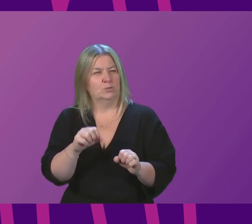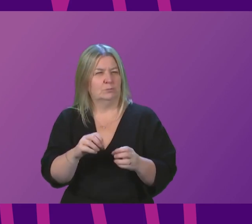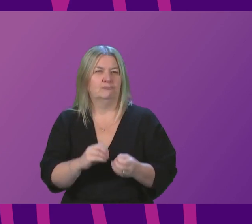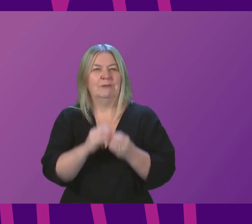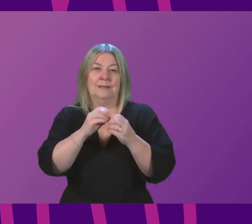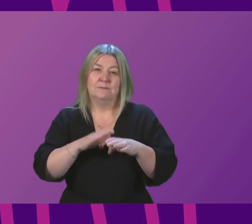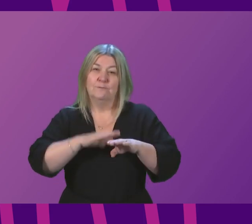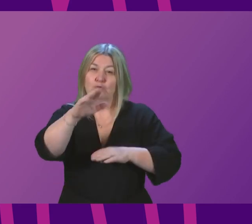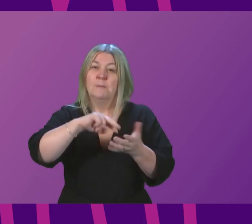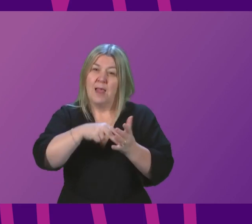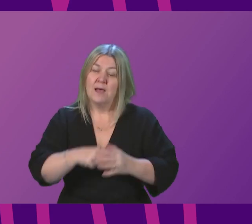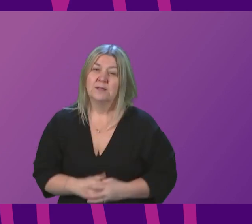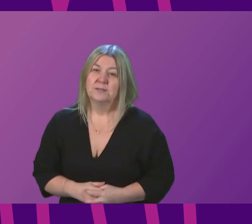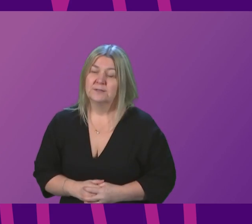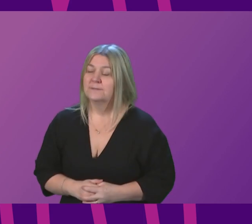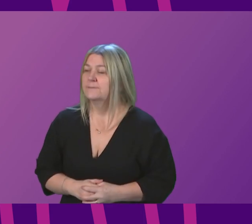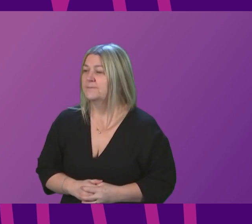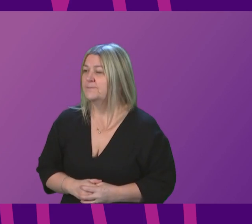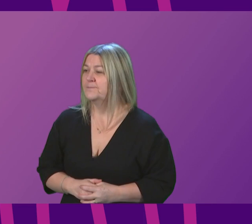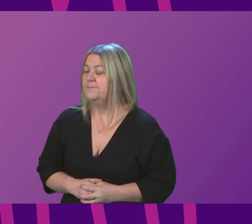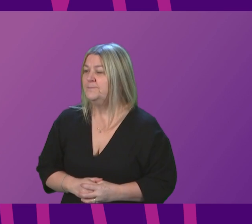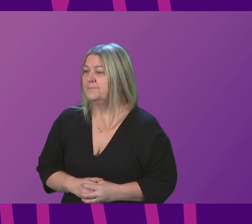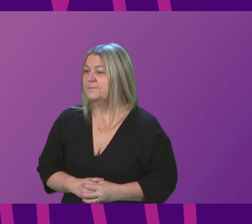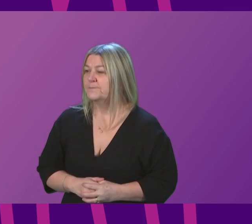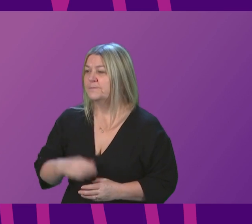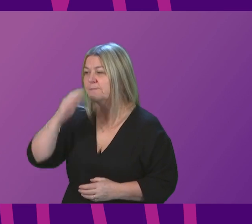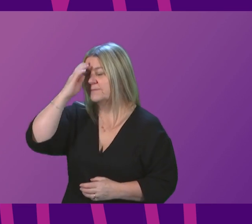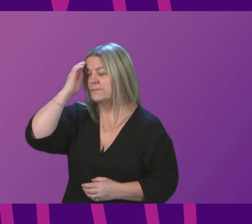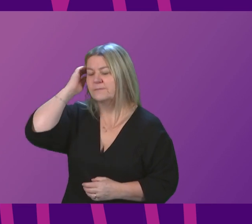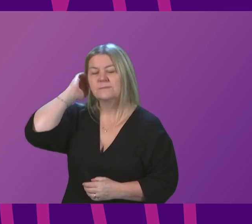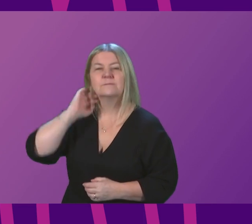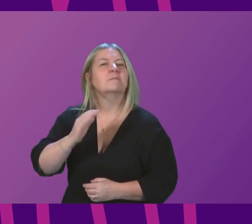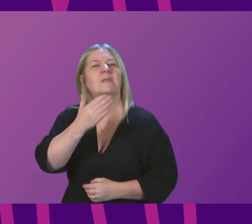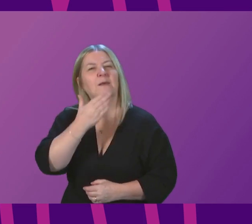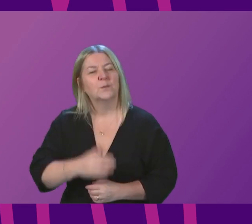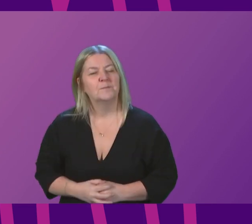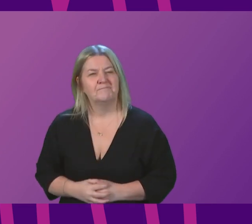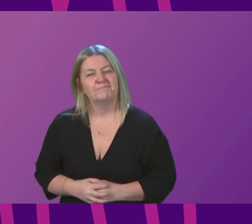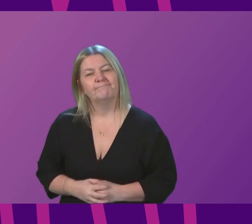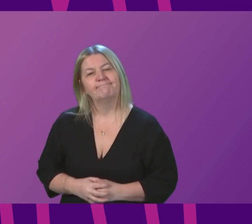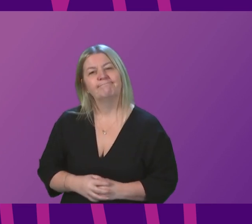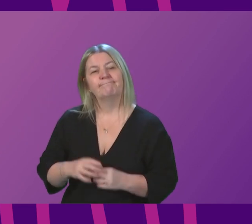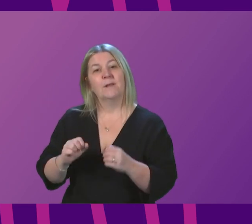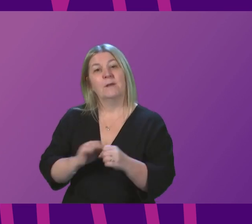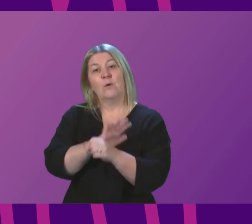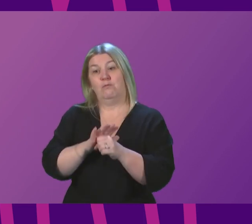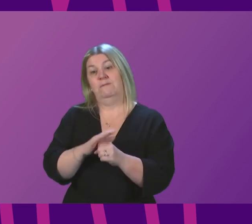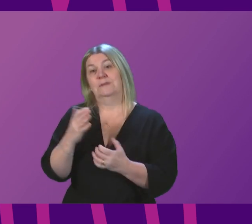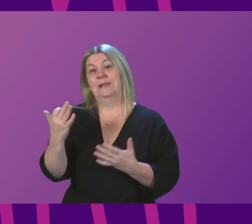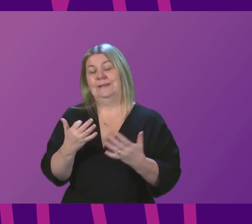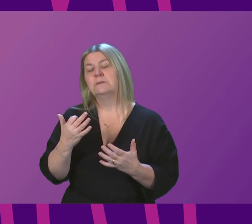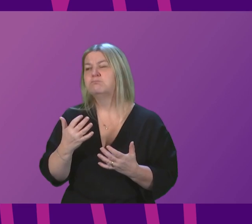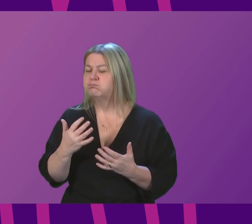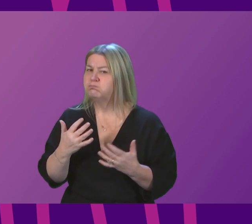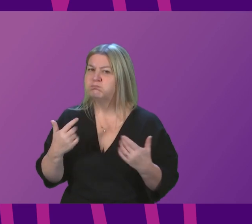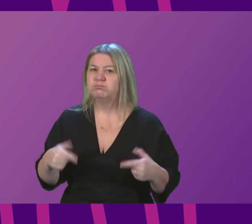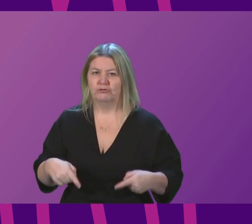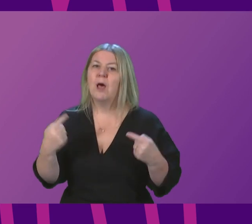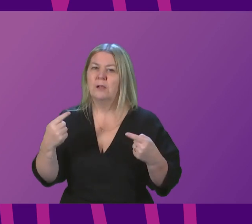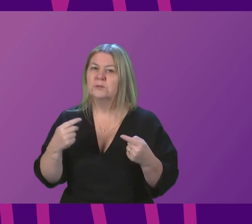Covid-19 has undoubtedly had a challenging impact on the delivery of NHS services.